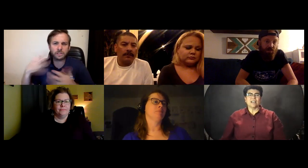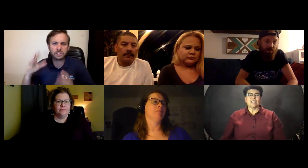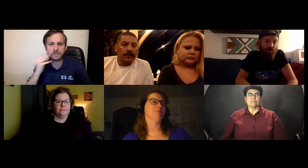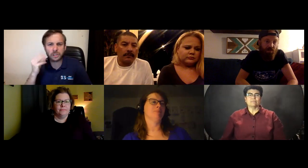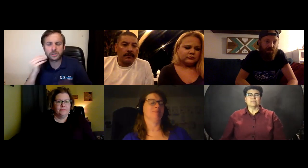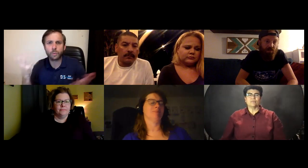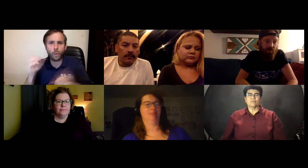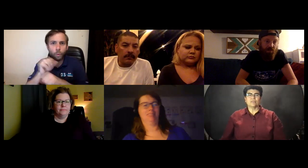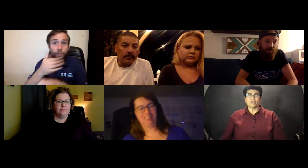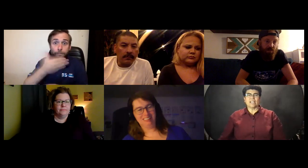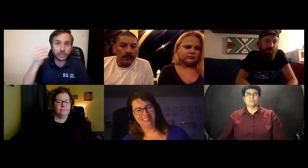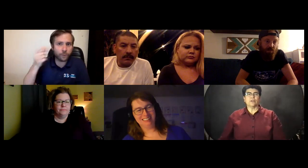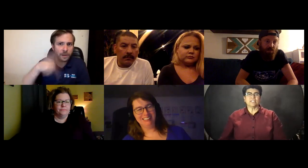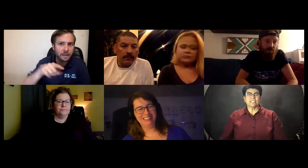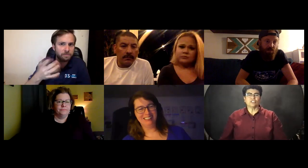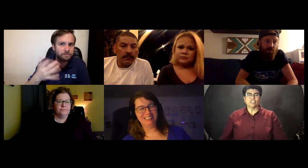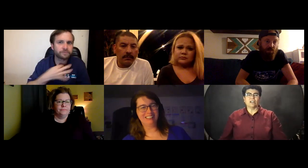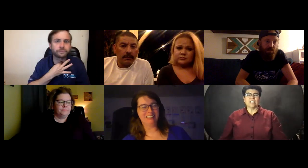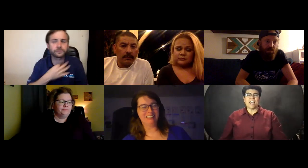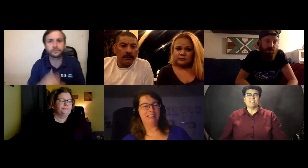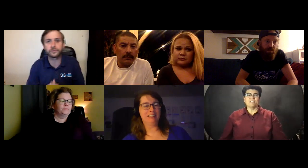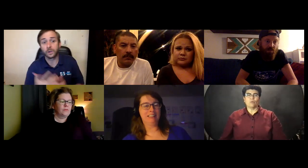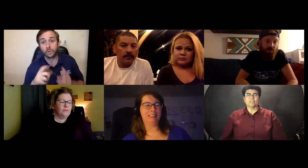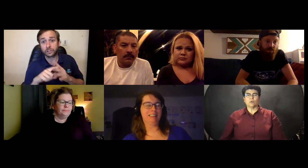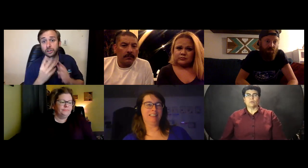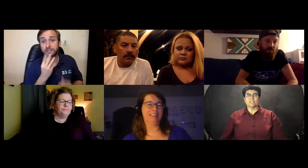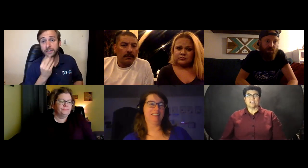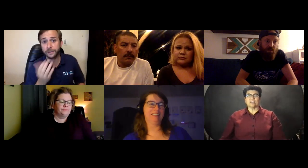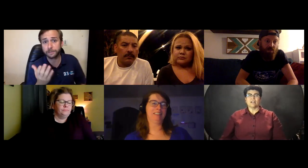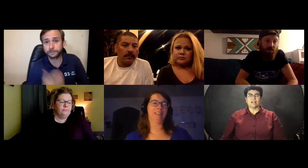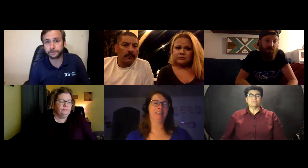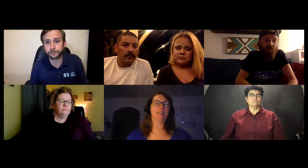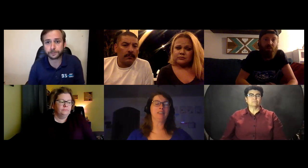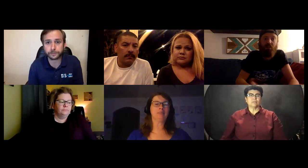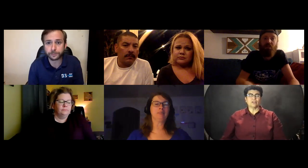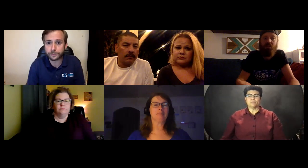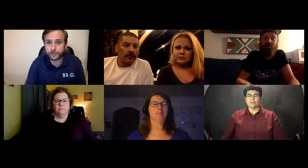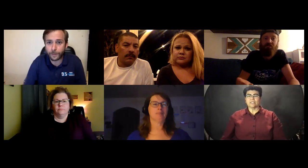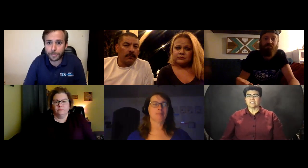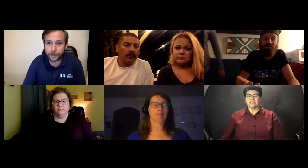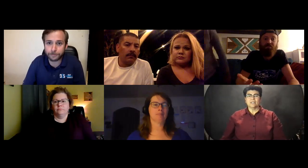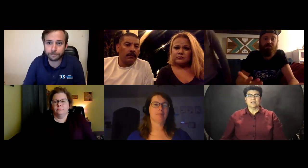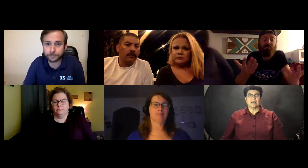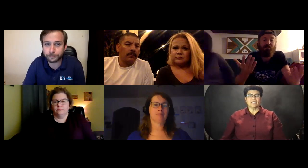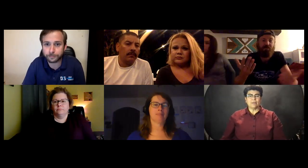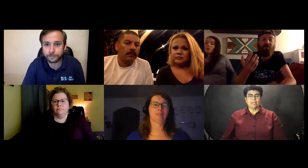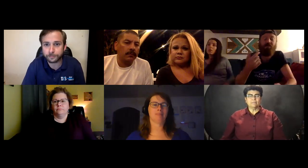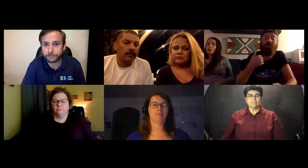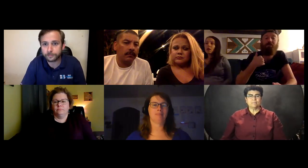um experience did your child have what what was their their experience